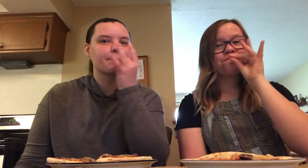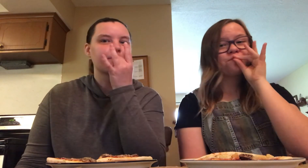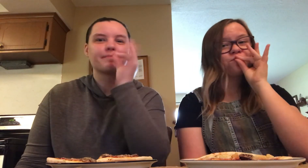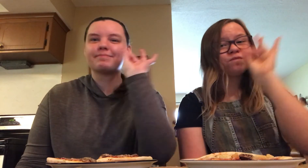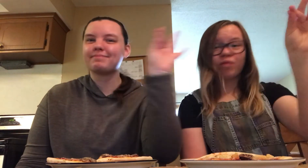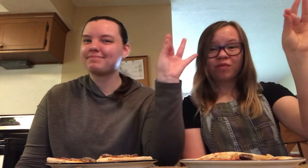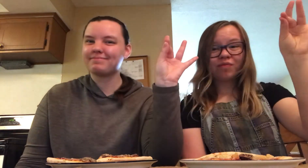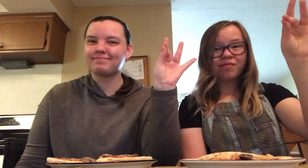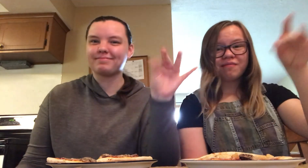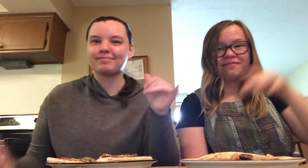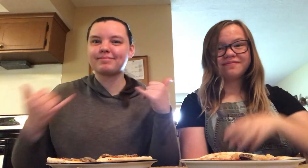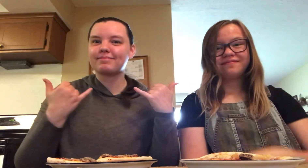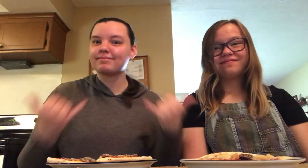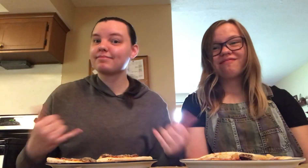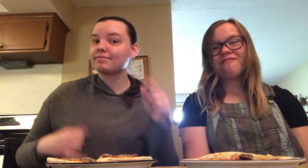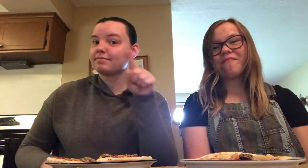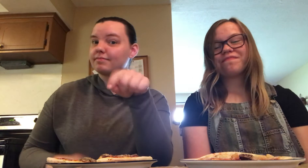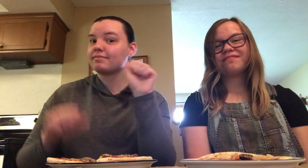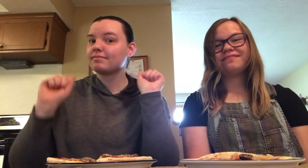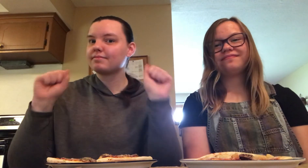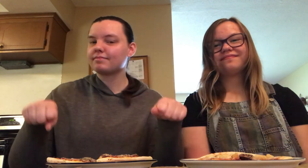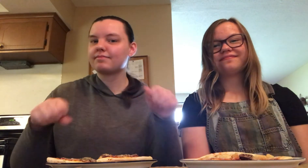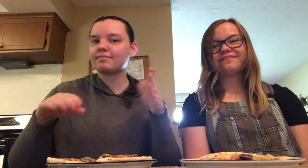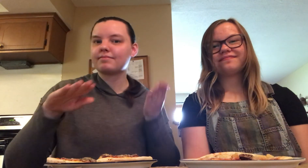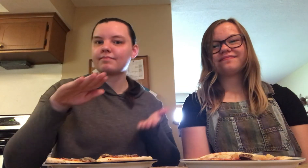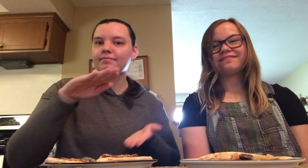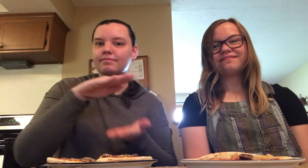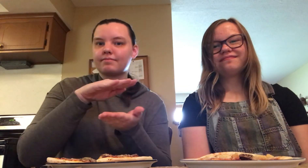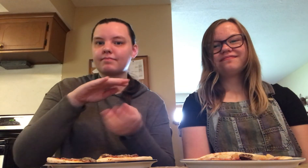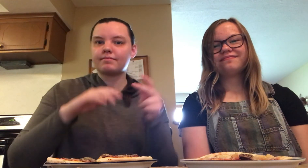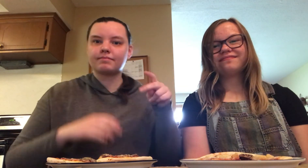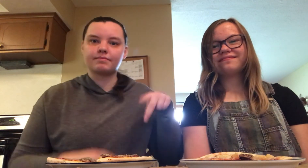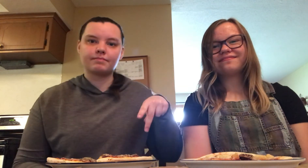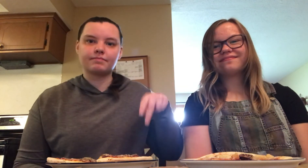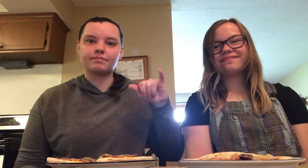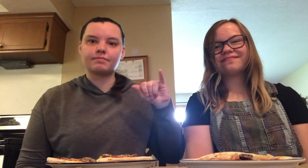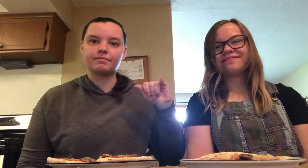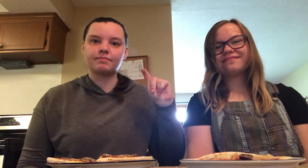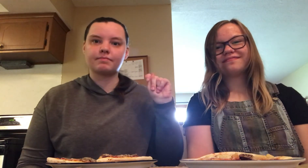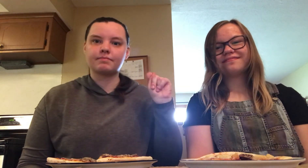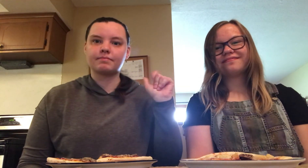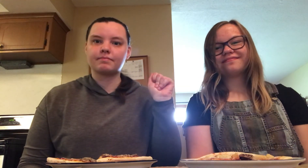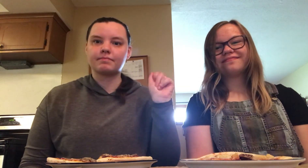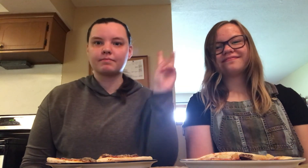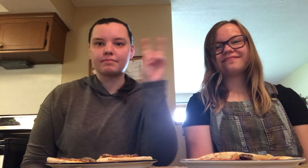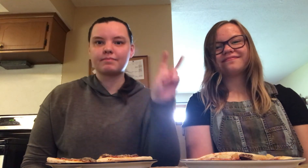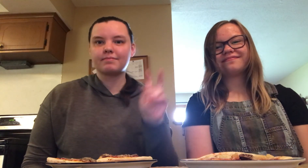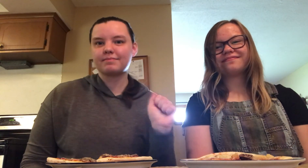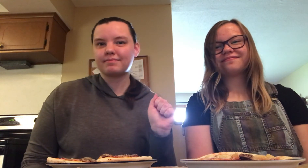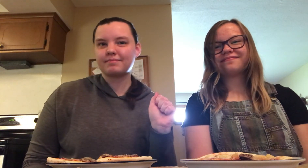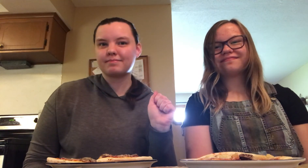Delicious! Now you can bake pita pizza!